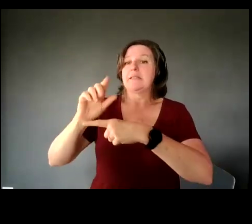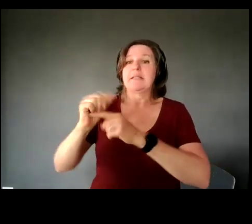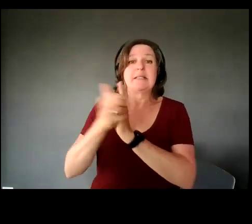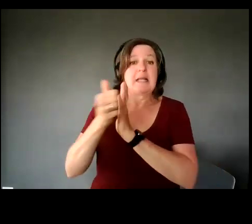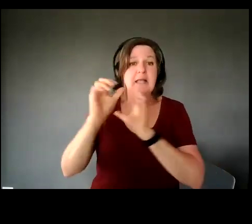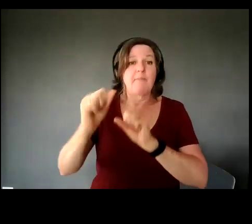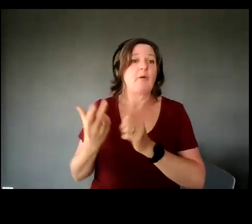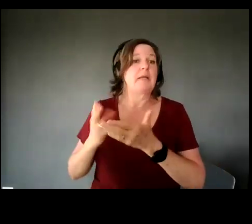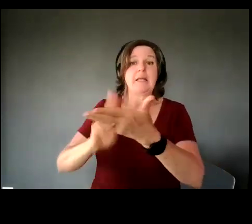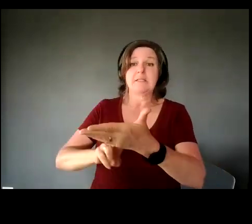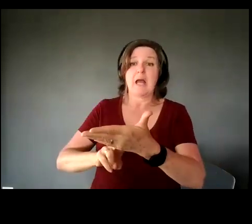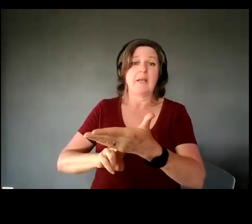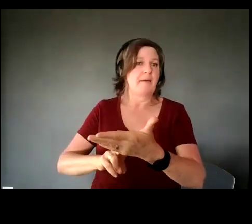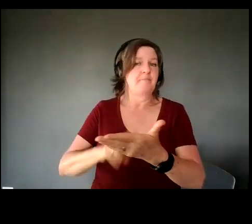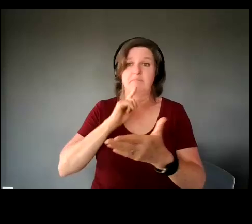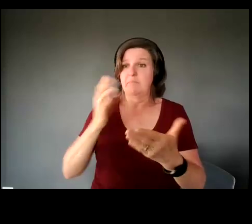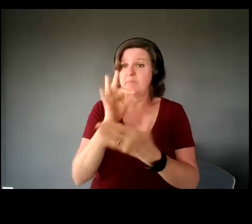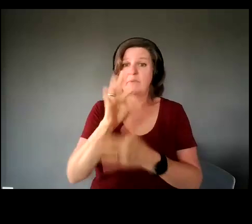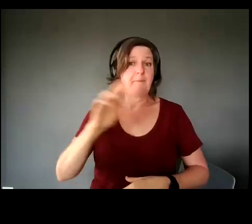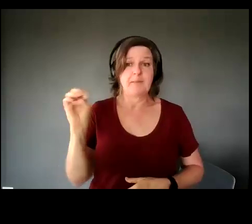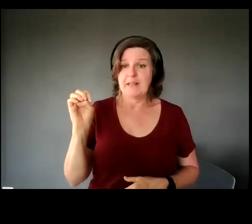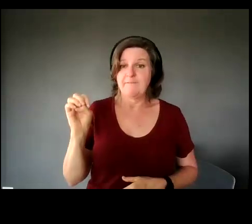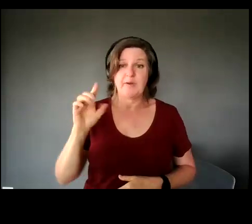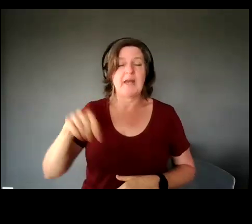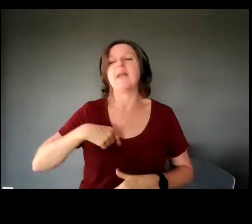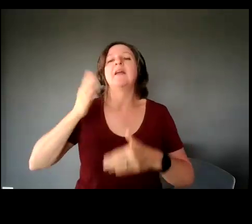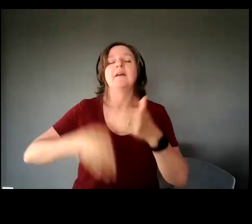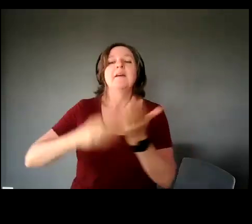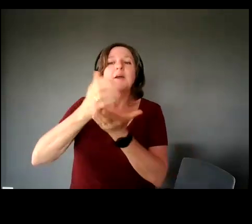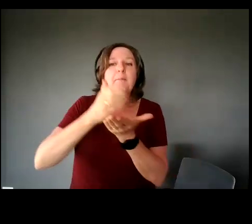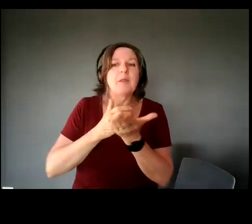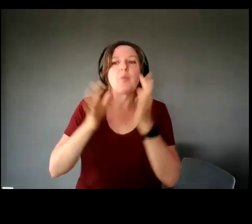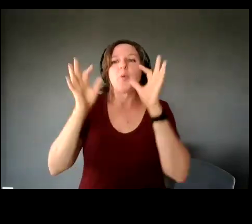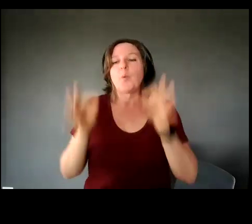You can complete the course. You can choose if you want to be visible to the